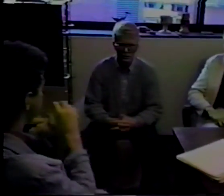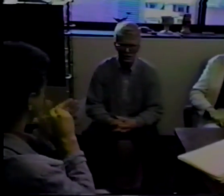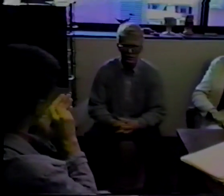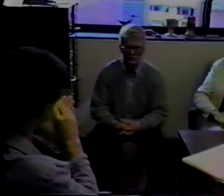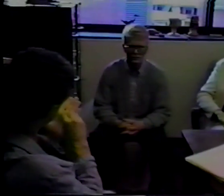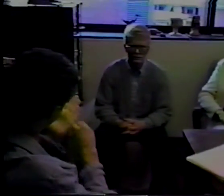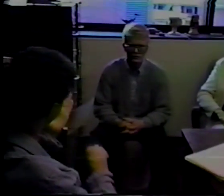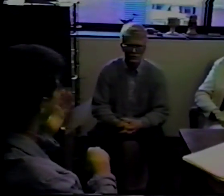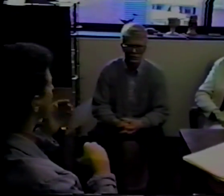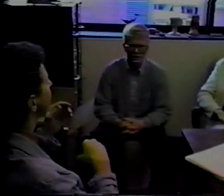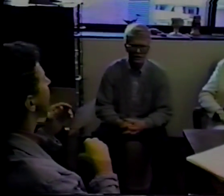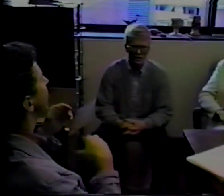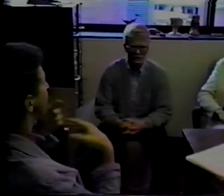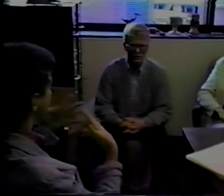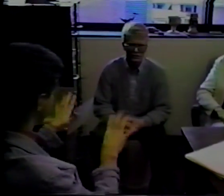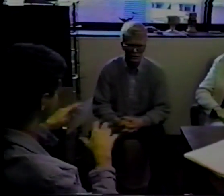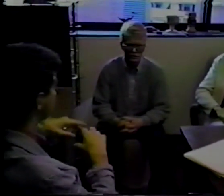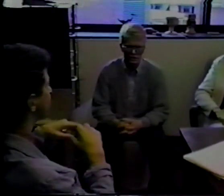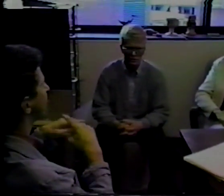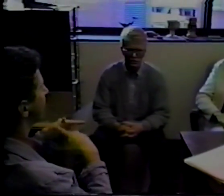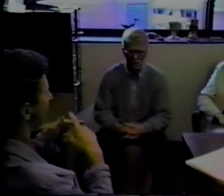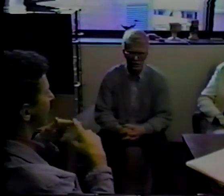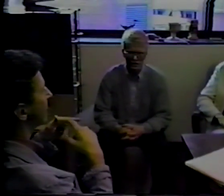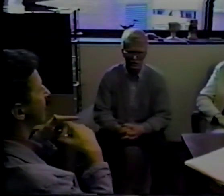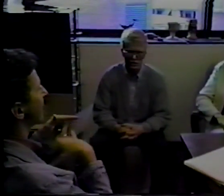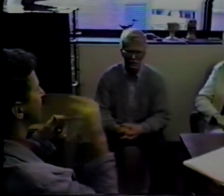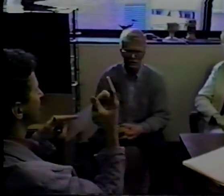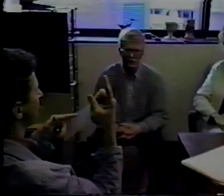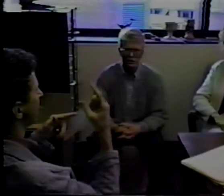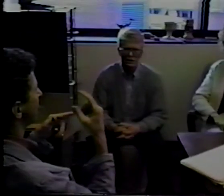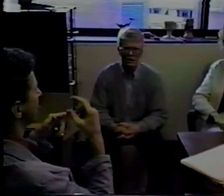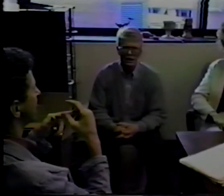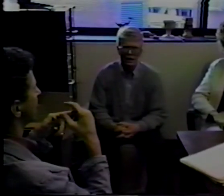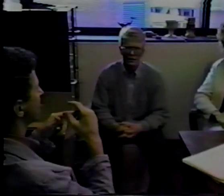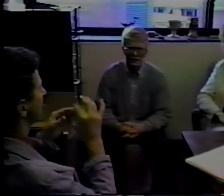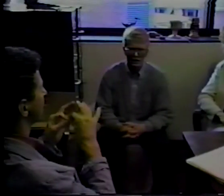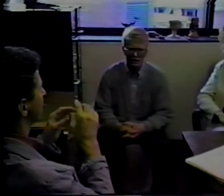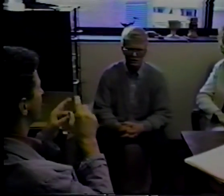from the - um two men and I have on the videotape who are talking to each other.